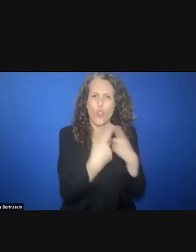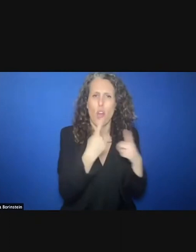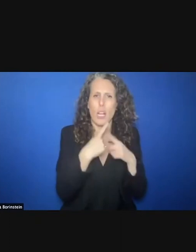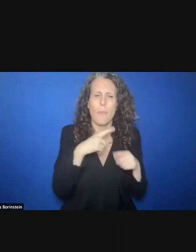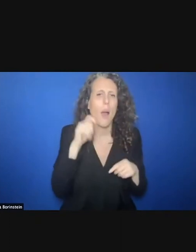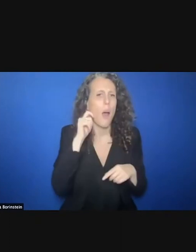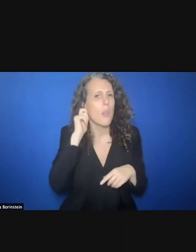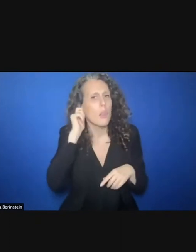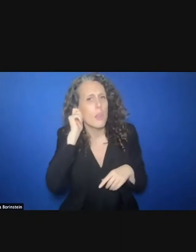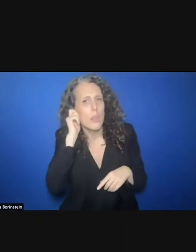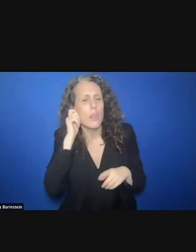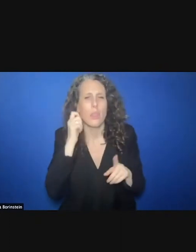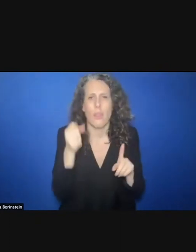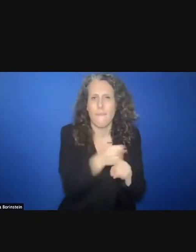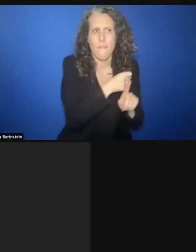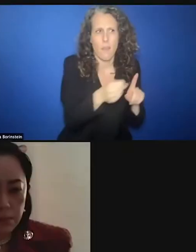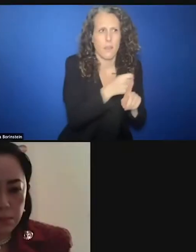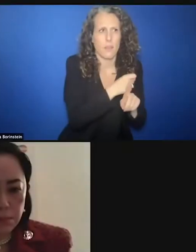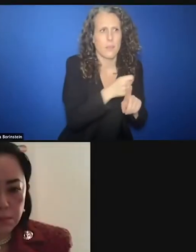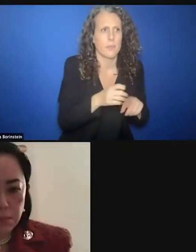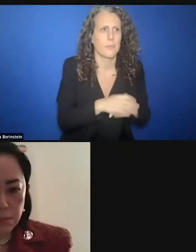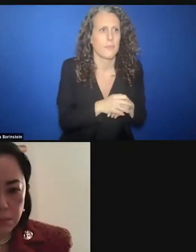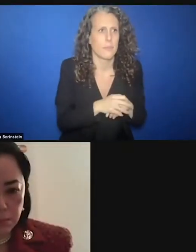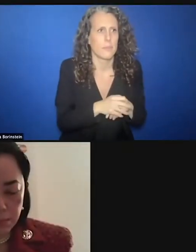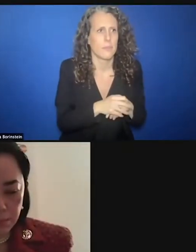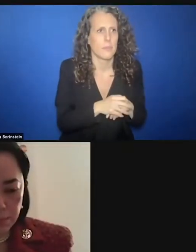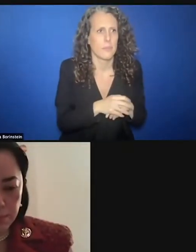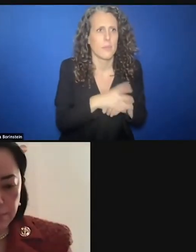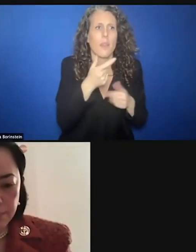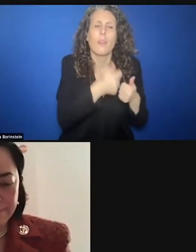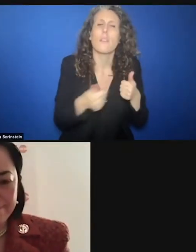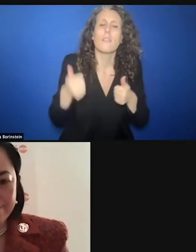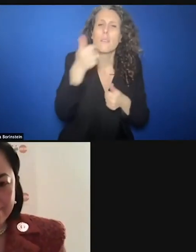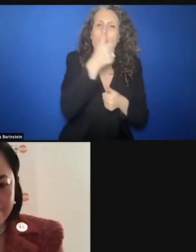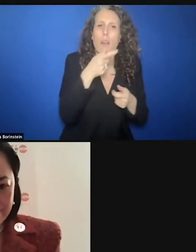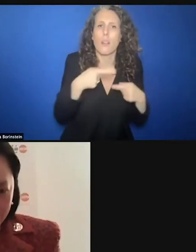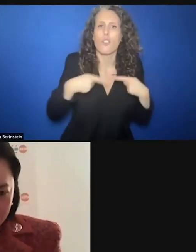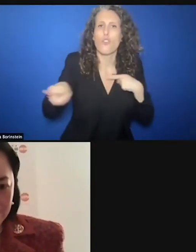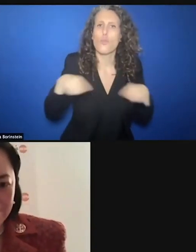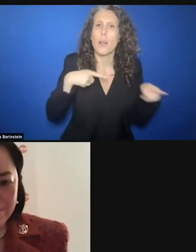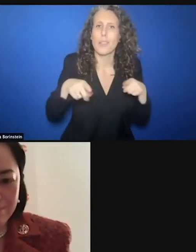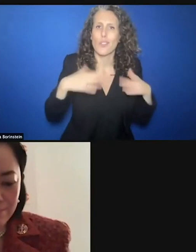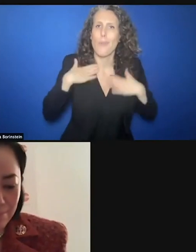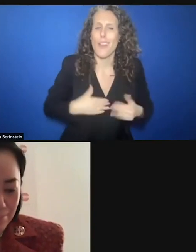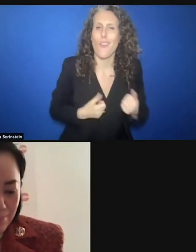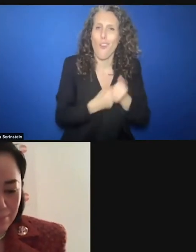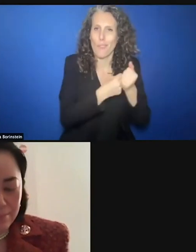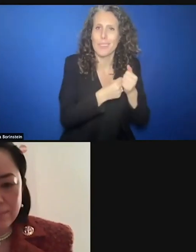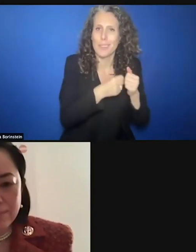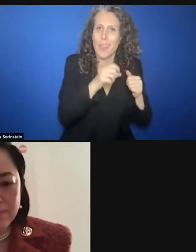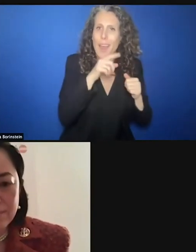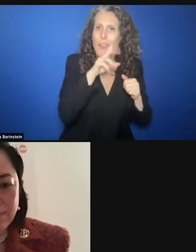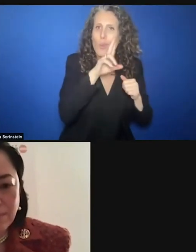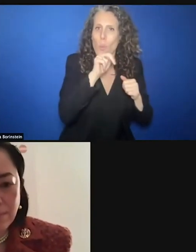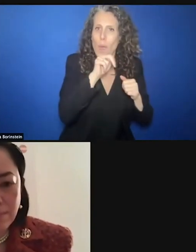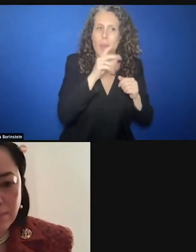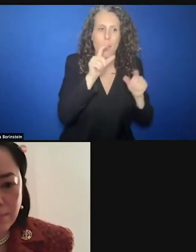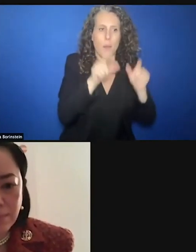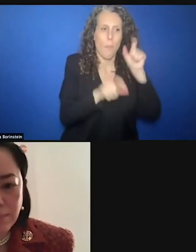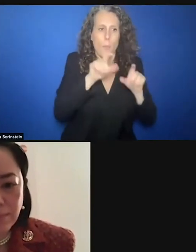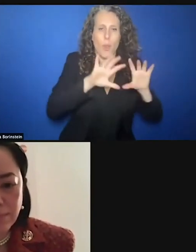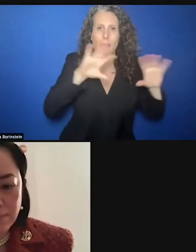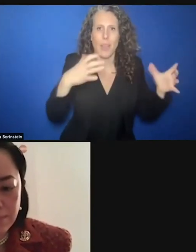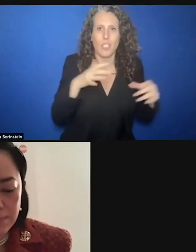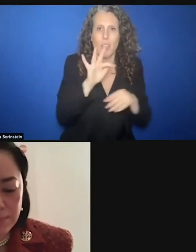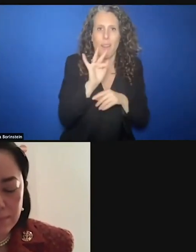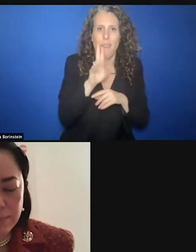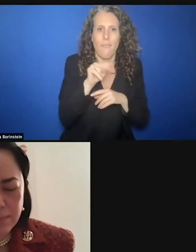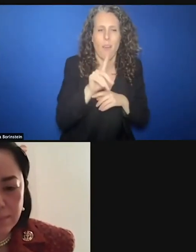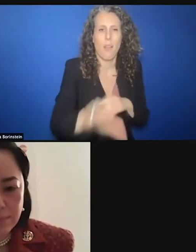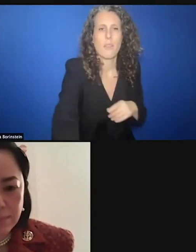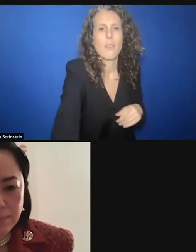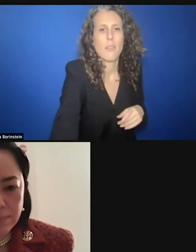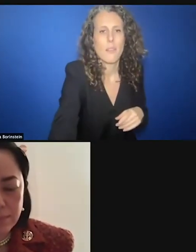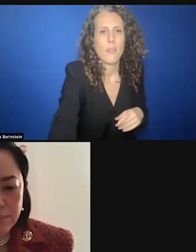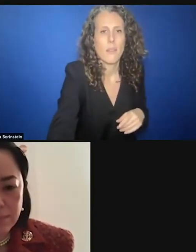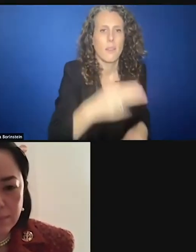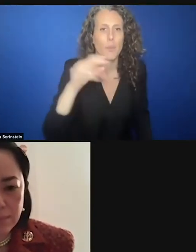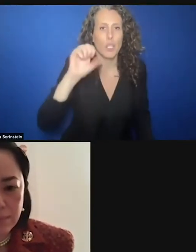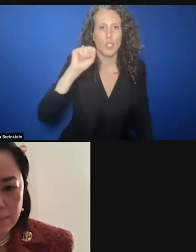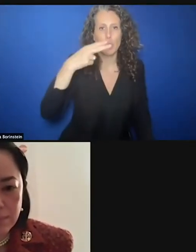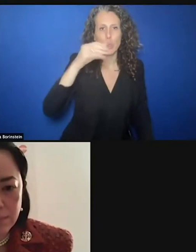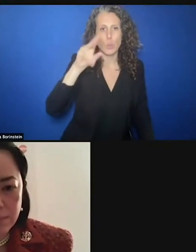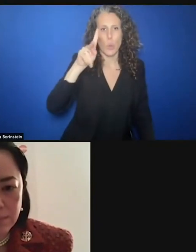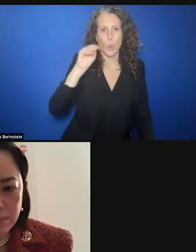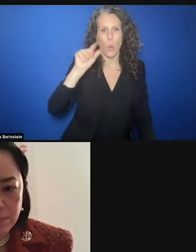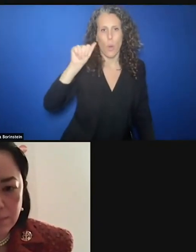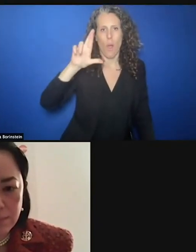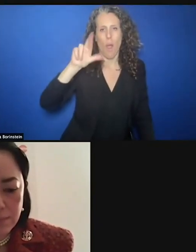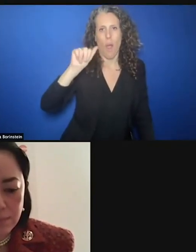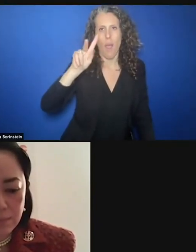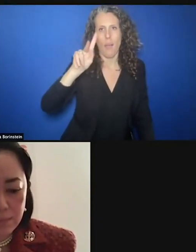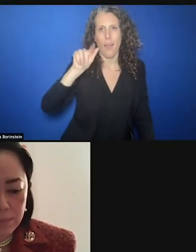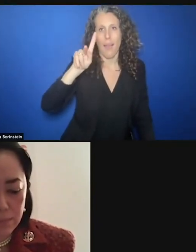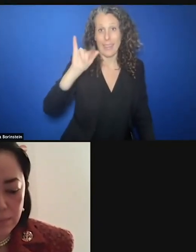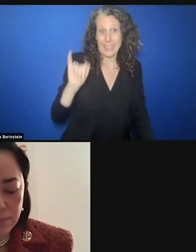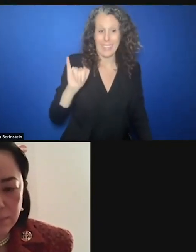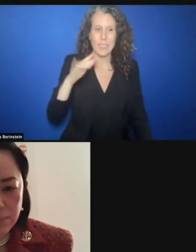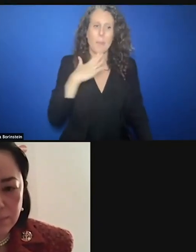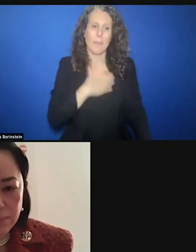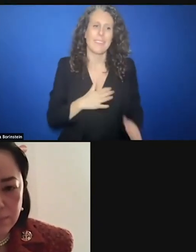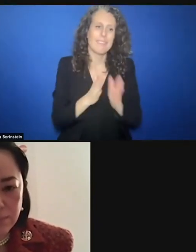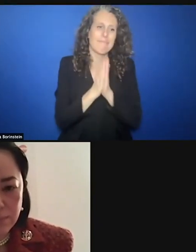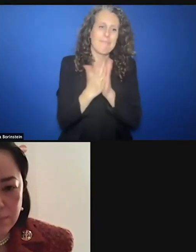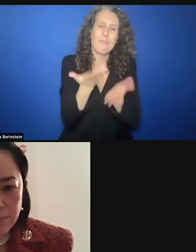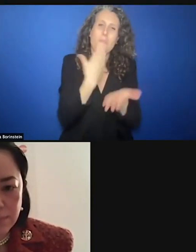bring in Shoko Arakaki. Can you tell us a bit more about how you engage on protection issues,